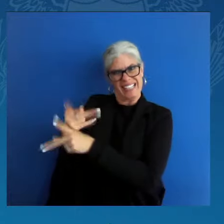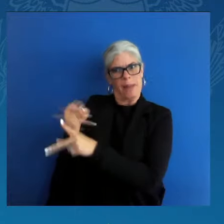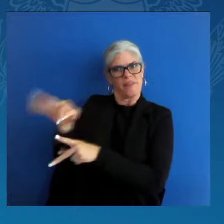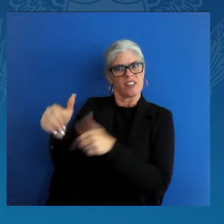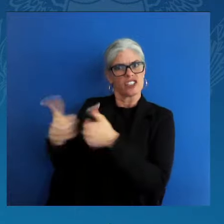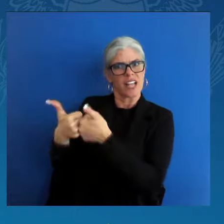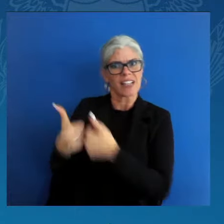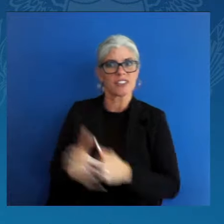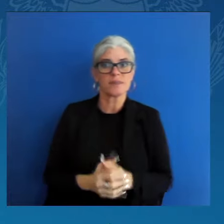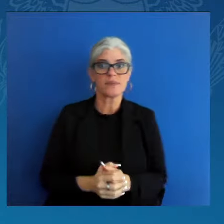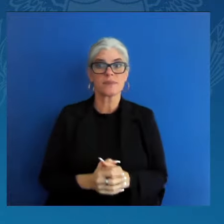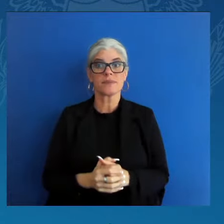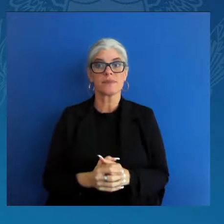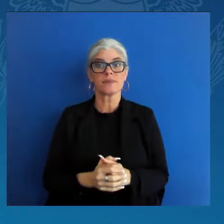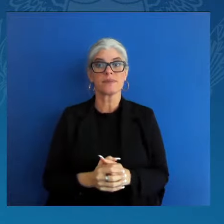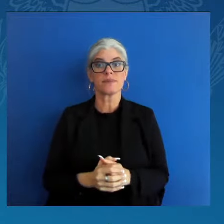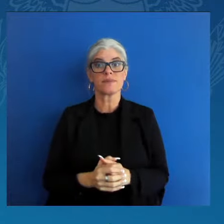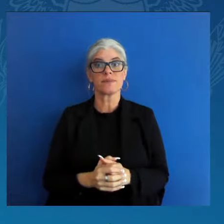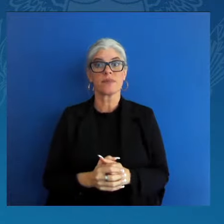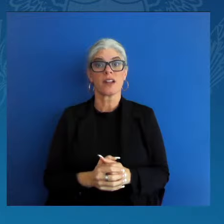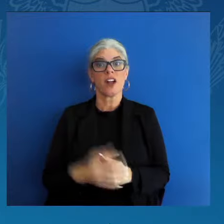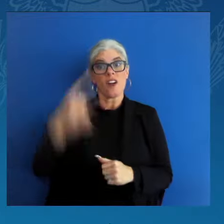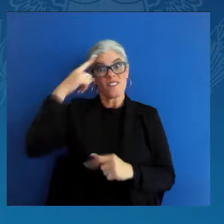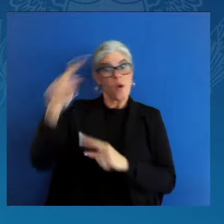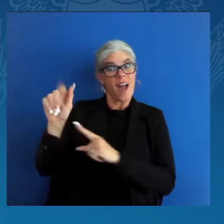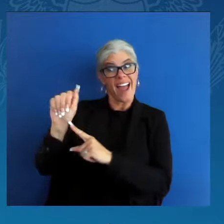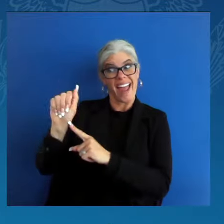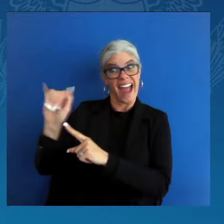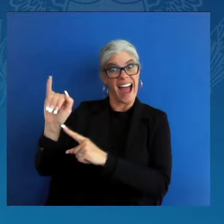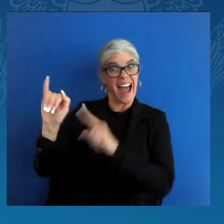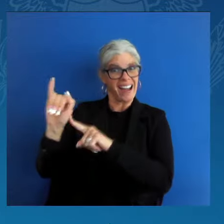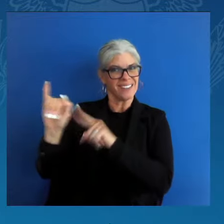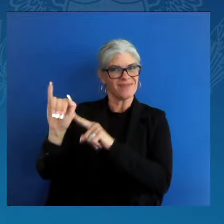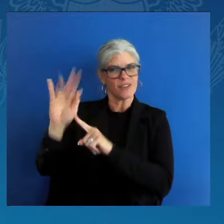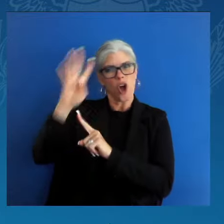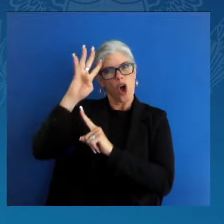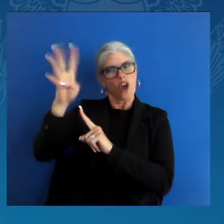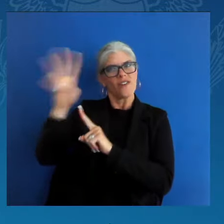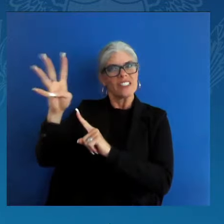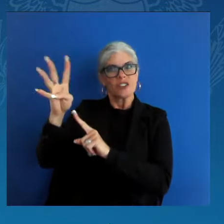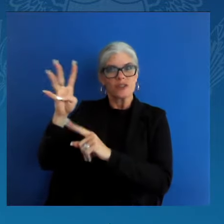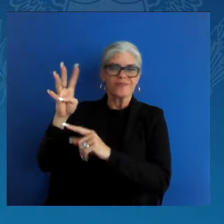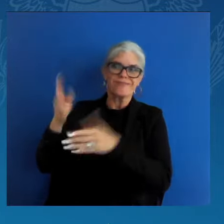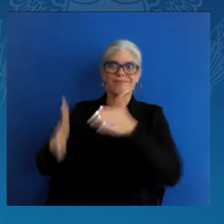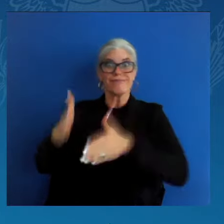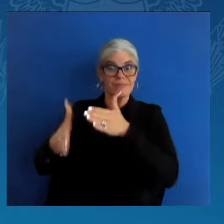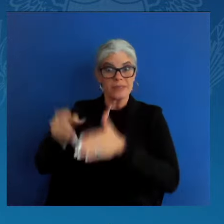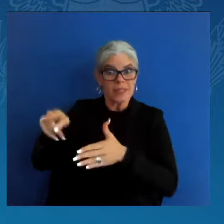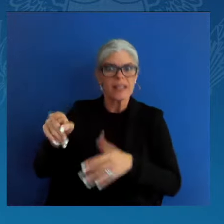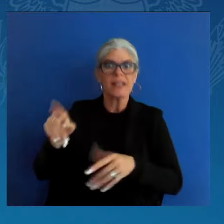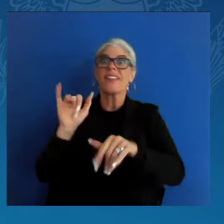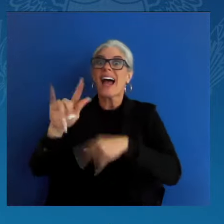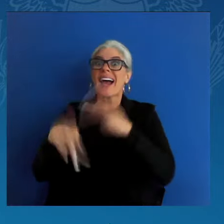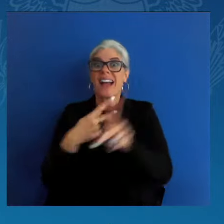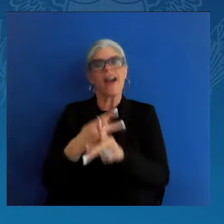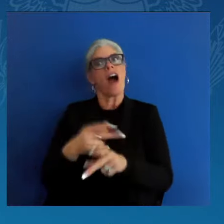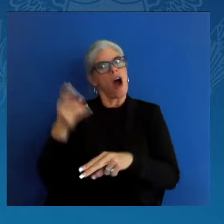sustainability, prosperity, and peace. Last year, I issued a global challenge